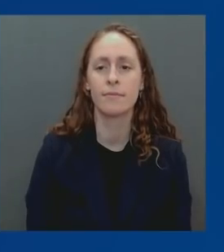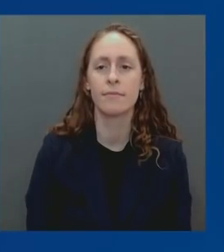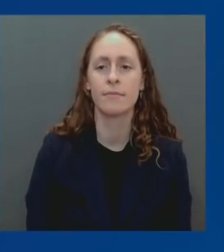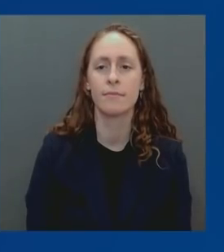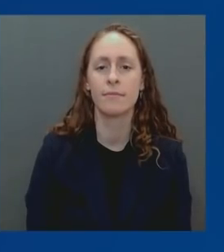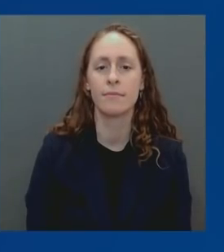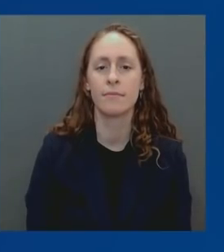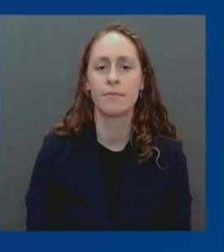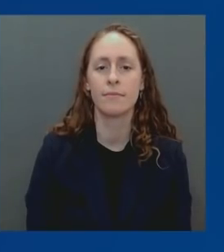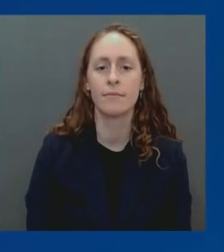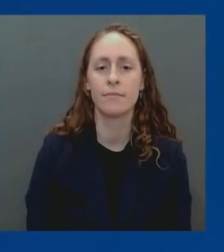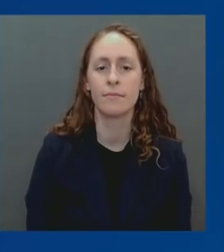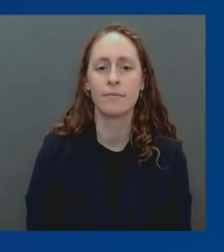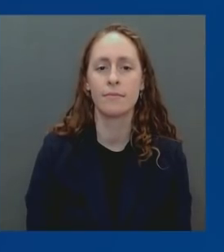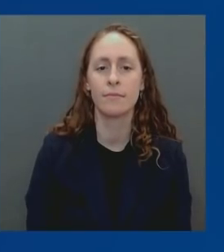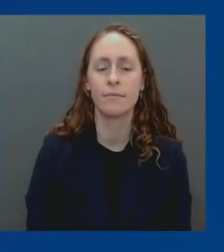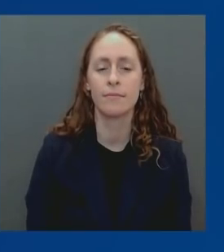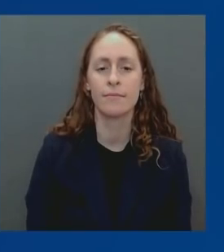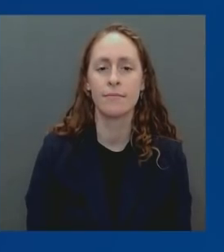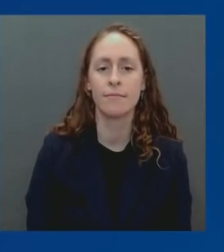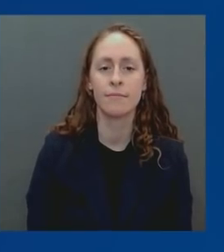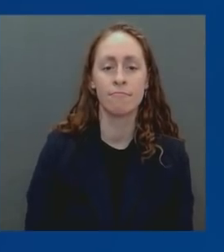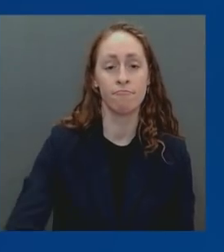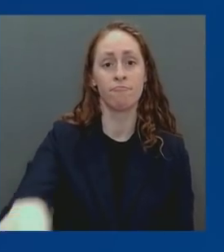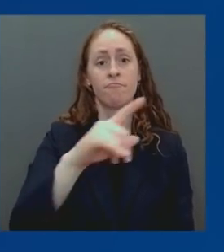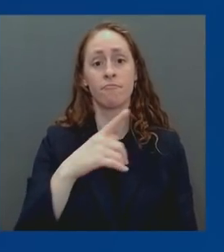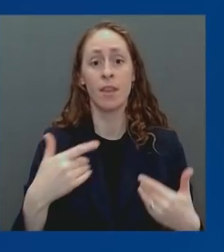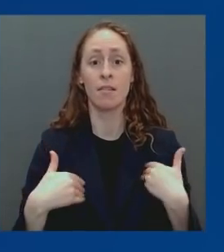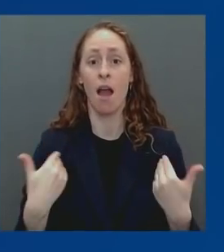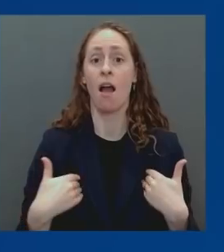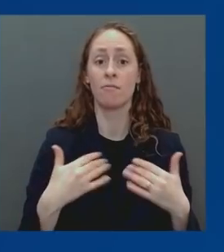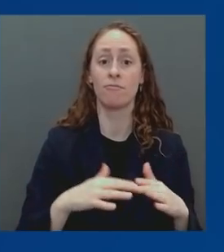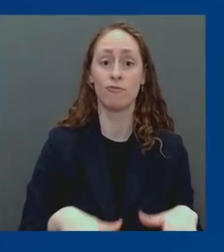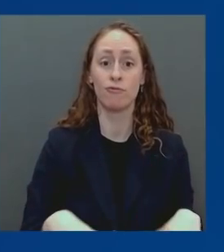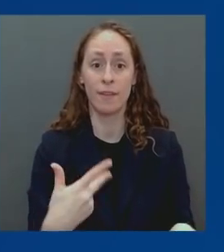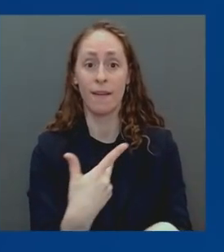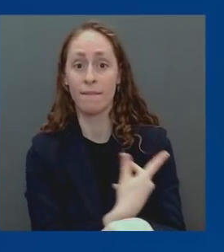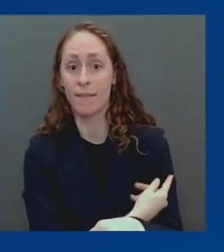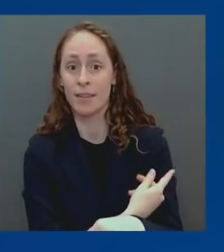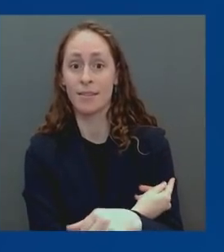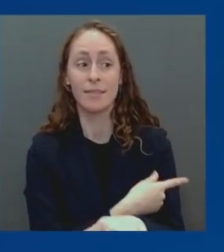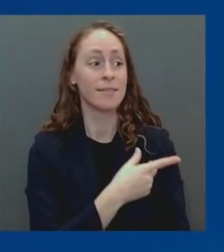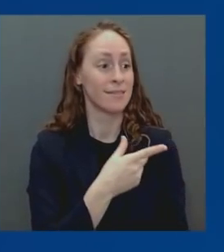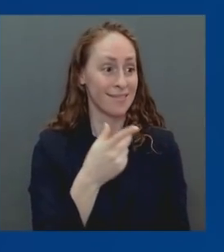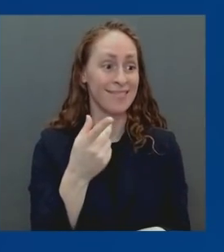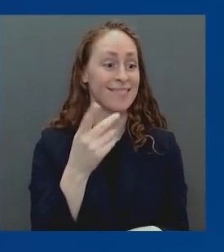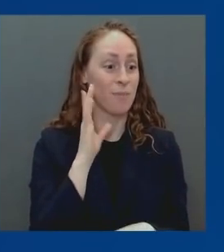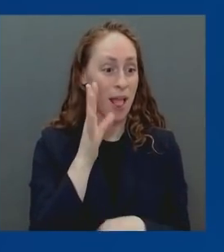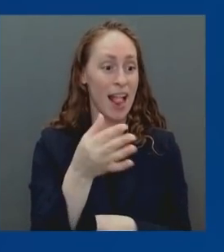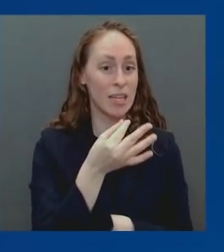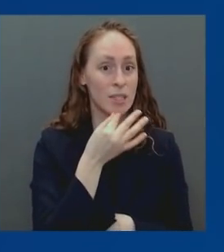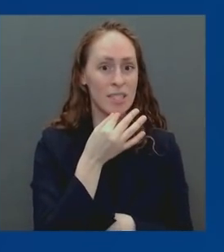I was hoping -- do you mean like a week or a few days? And then, Dr. Fauci, I was hoping you could talk a little bit about the Pandemic Preparedness Plan